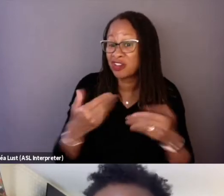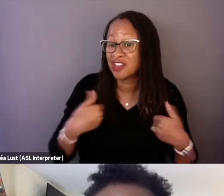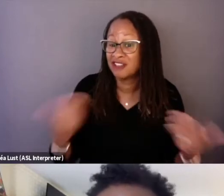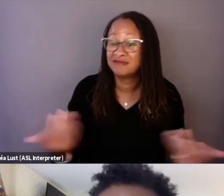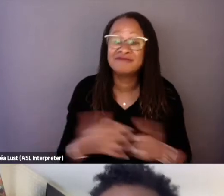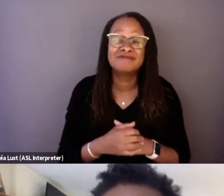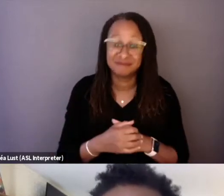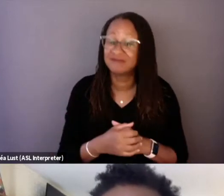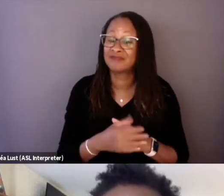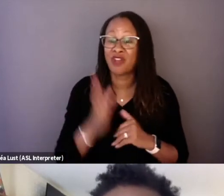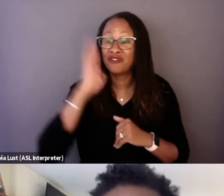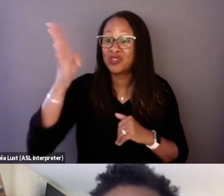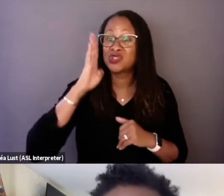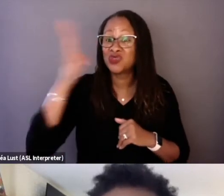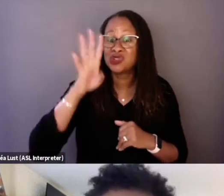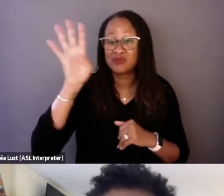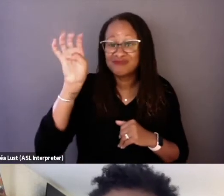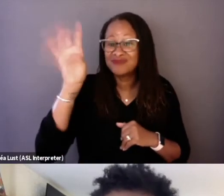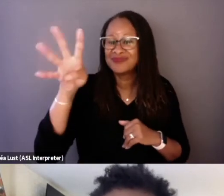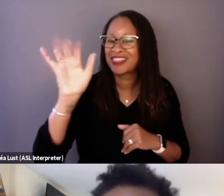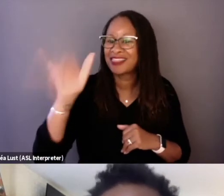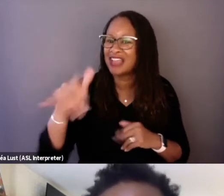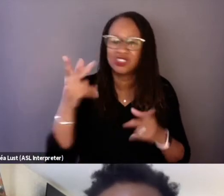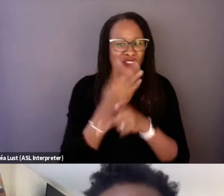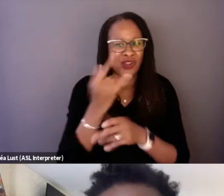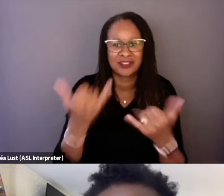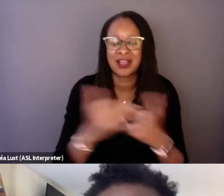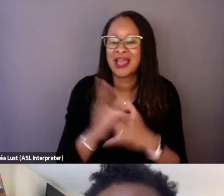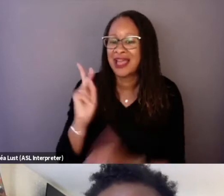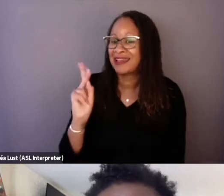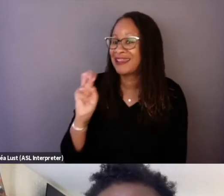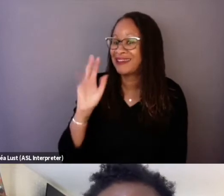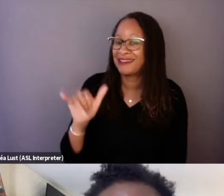And Laura can talk, you know, and Kenny, I mean, talking with Kenny